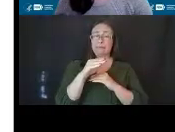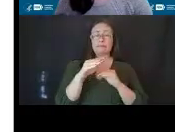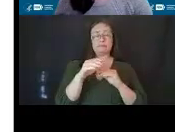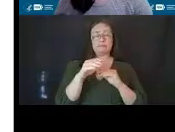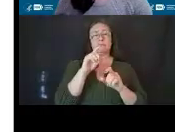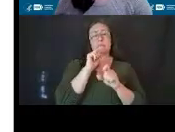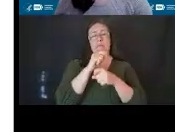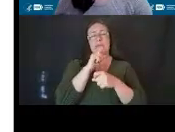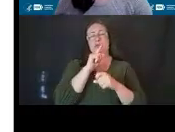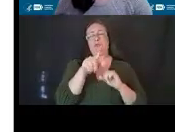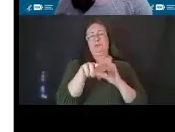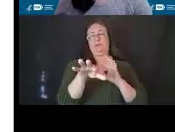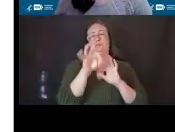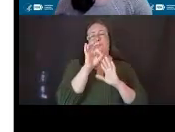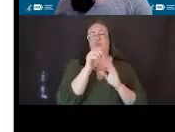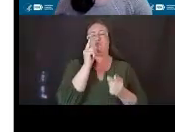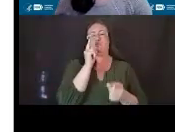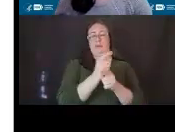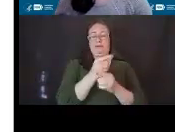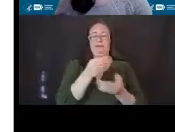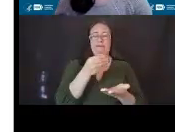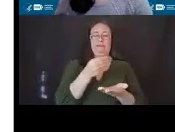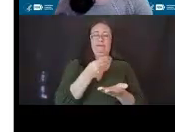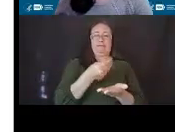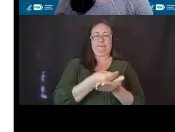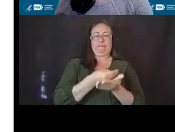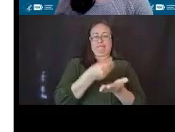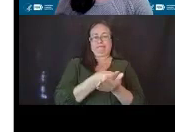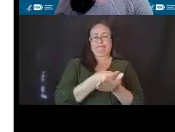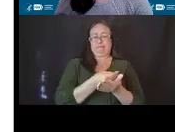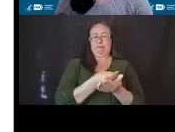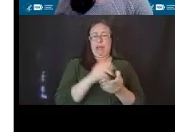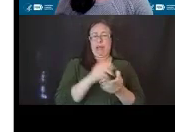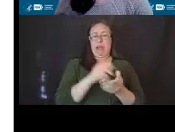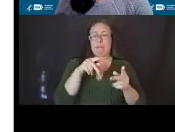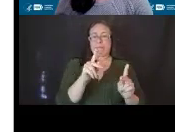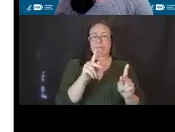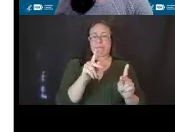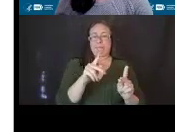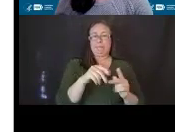And so if you don't have that preliminary data, you may need to look into other awards.